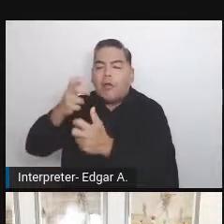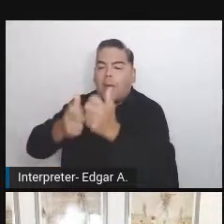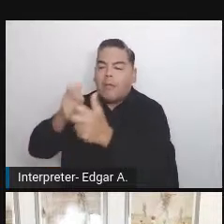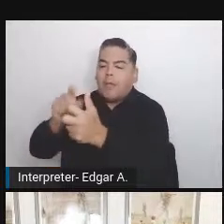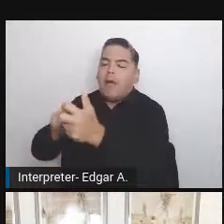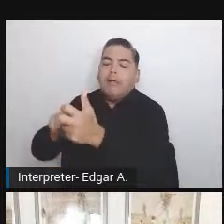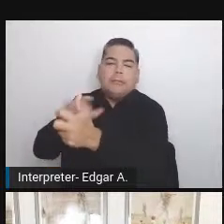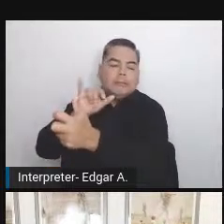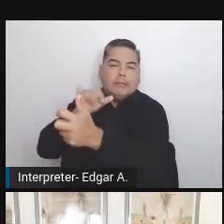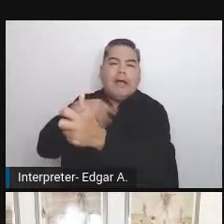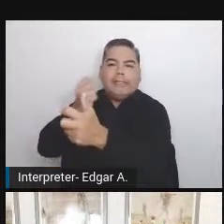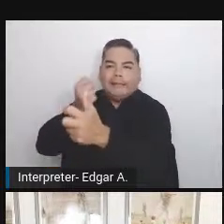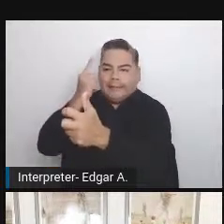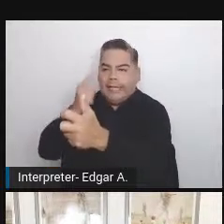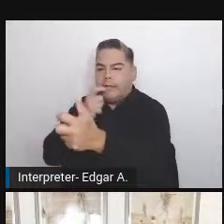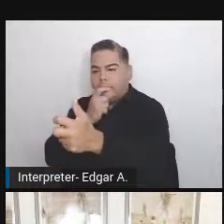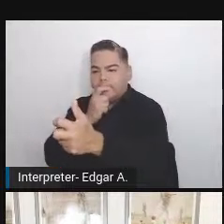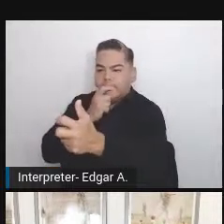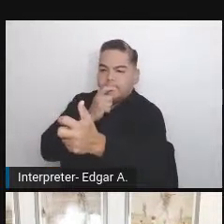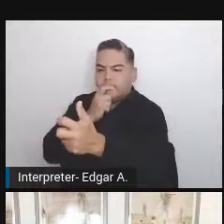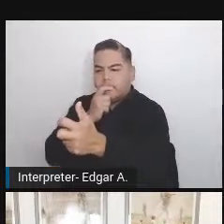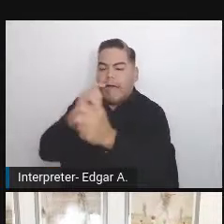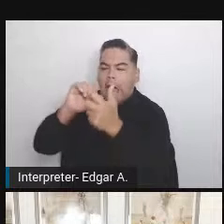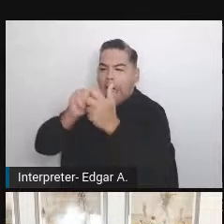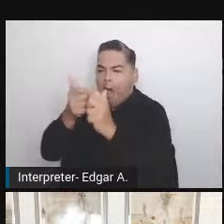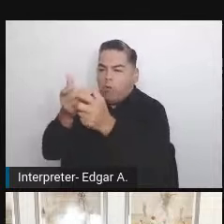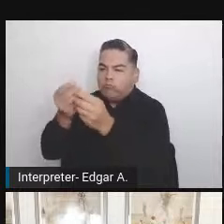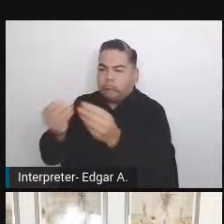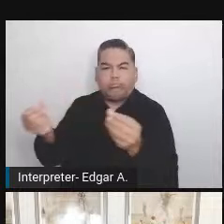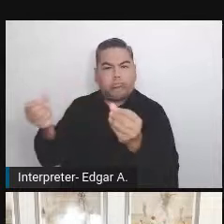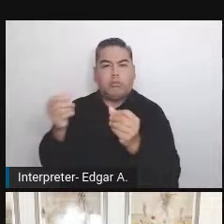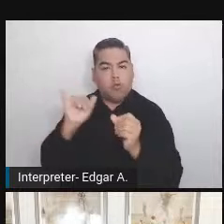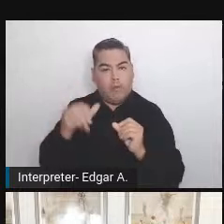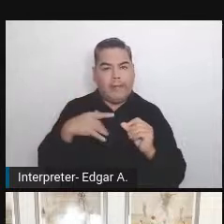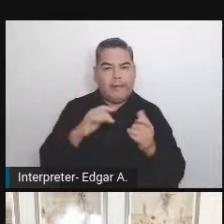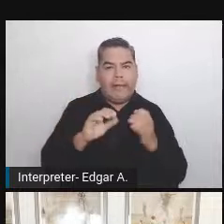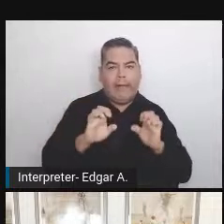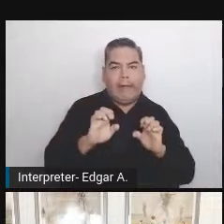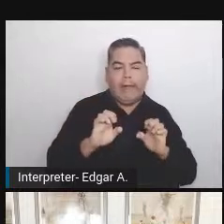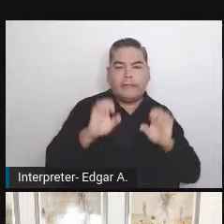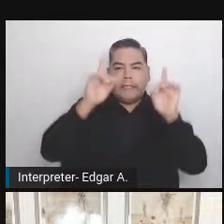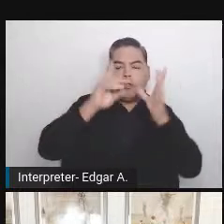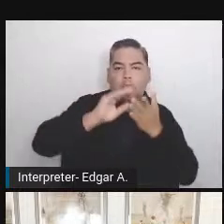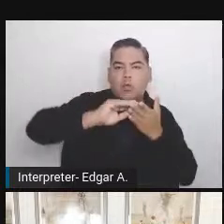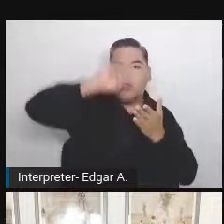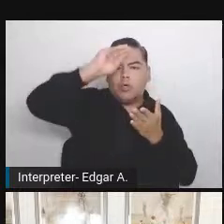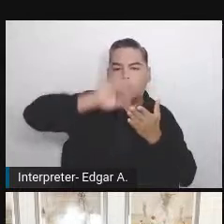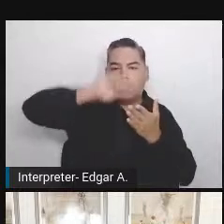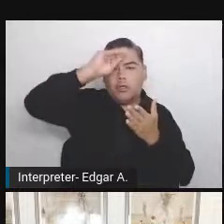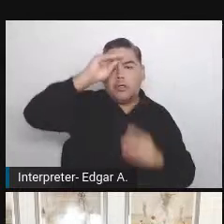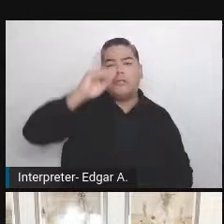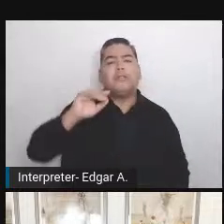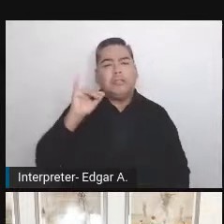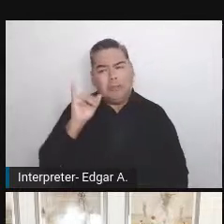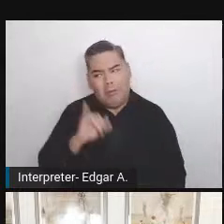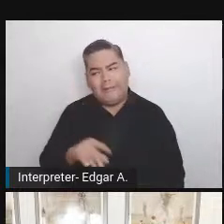just not to pretend that it does not exist but try to note that it is there and it will already be easier to continue with your education.